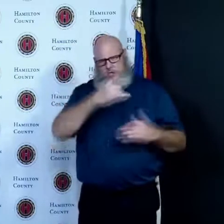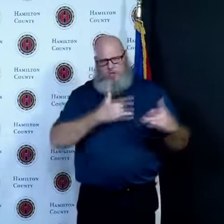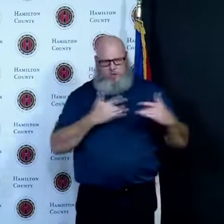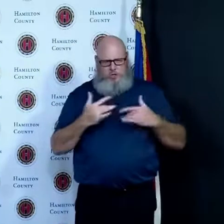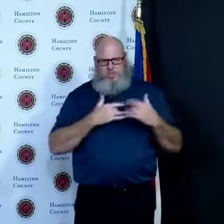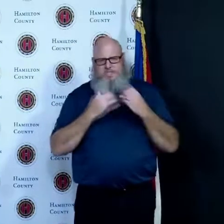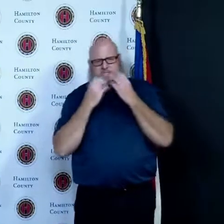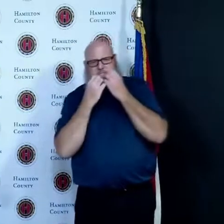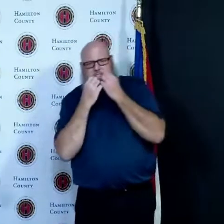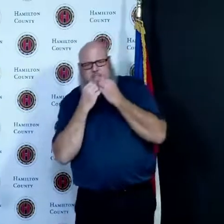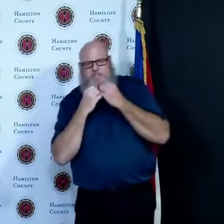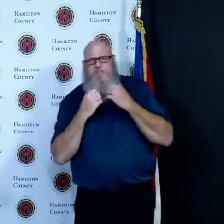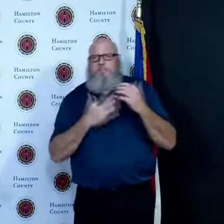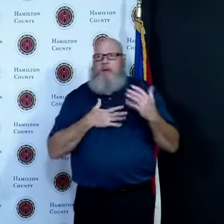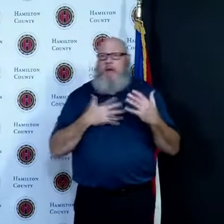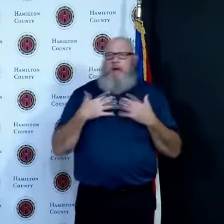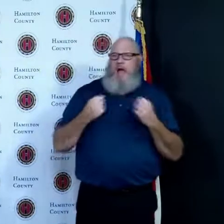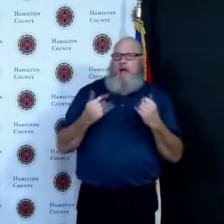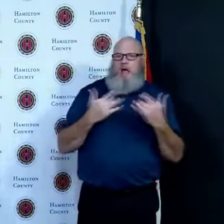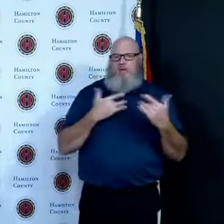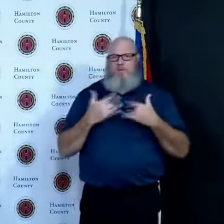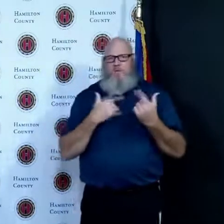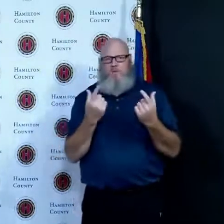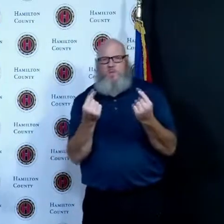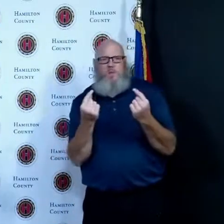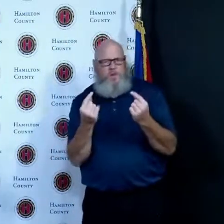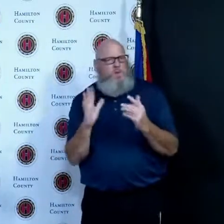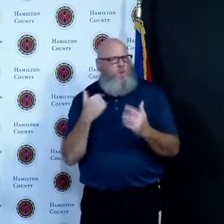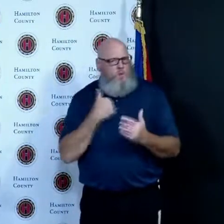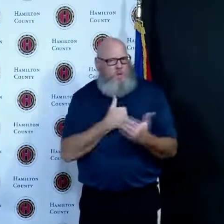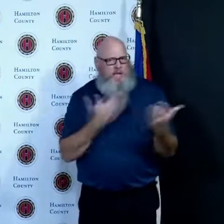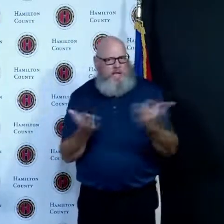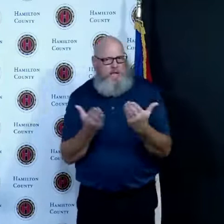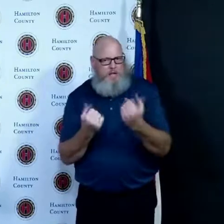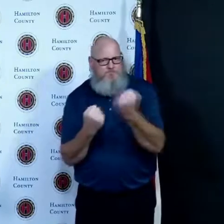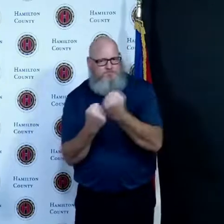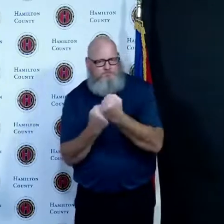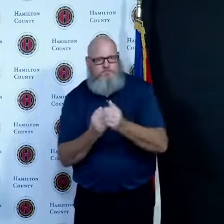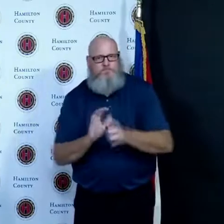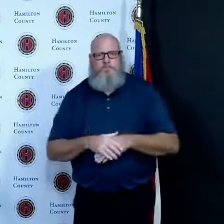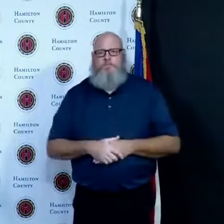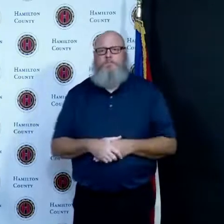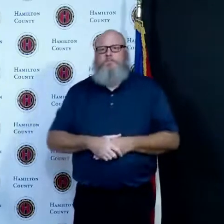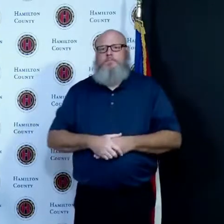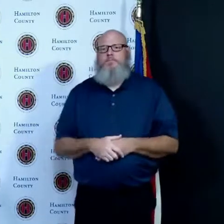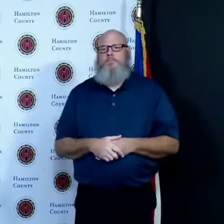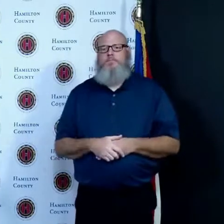if you are 80 and we move to the 75 year olds you will not be forgotten there will be opportunities